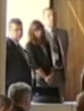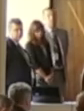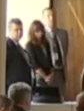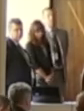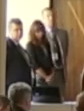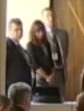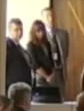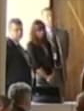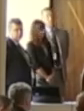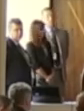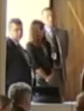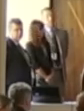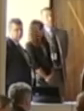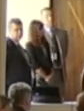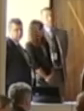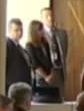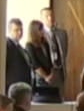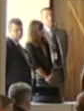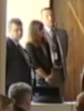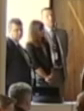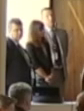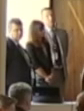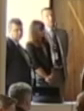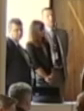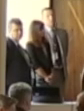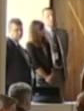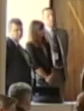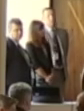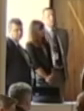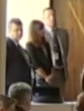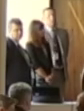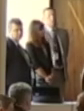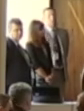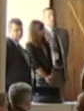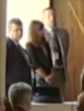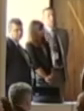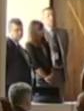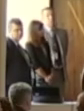higher salaries in the the cities of people managing the industry or something like that because